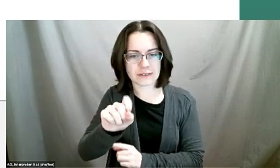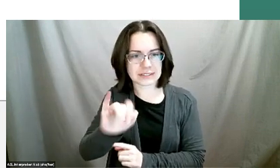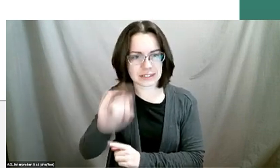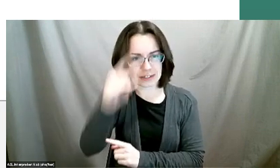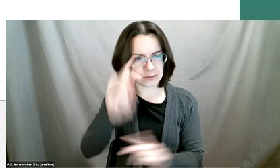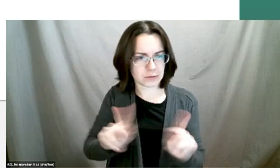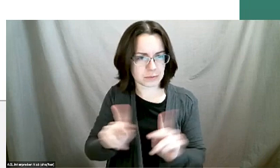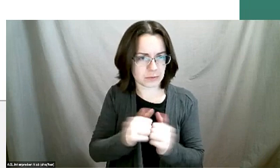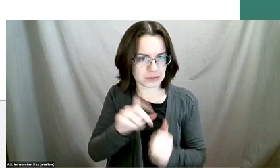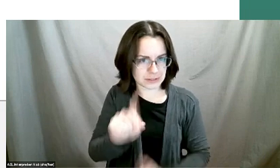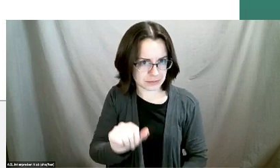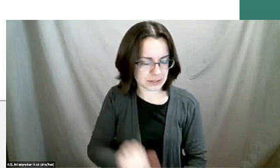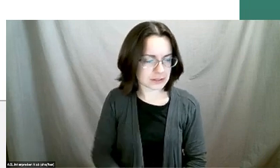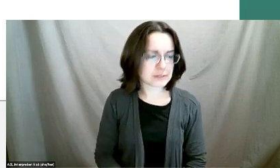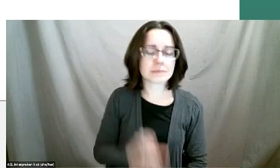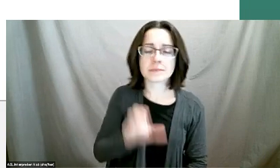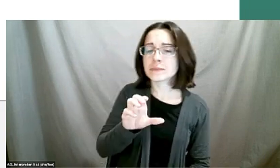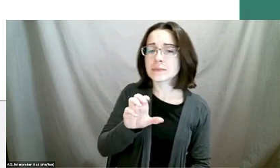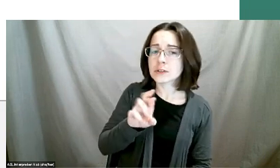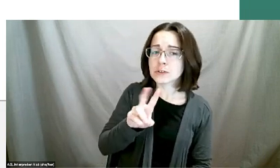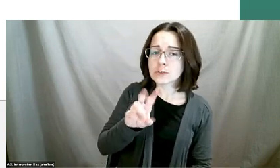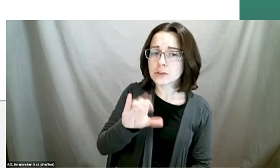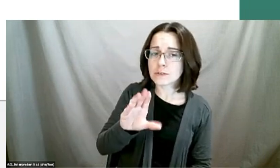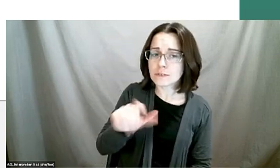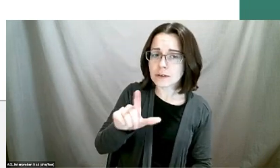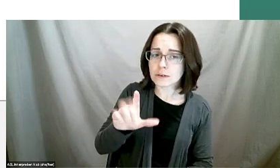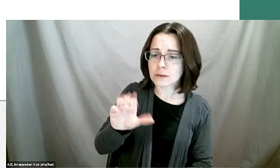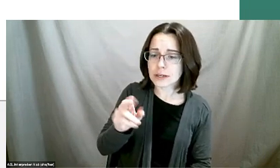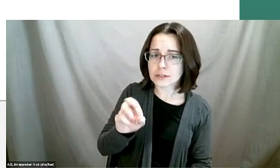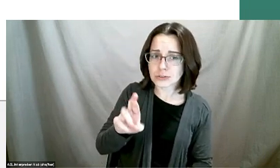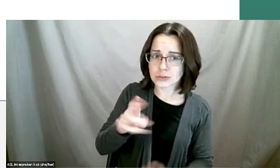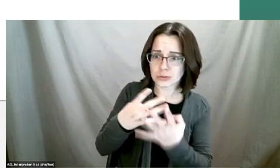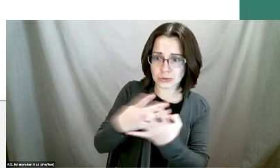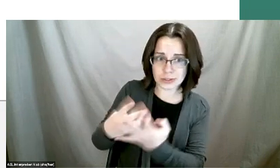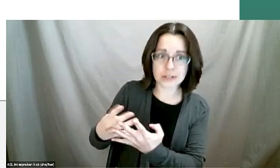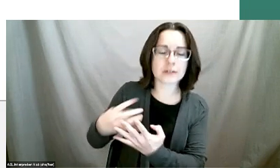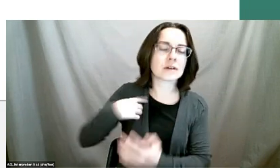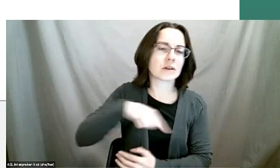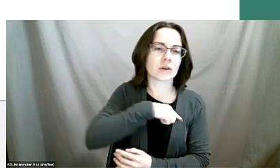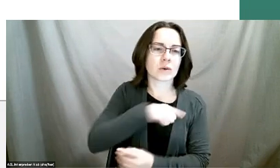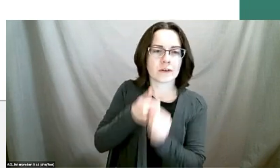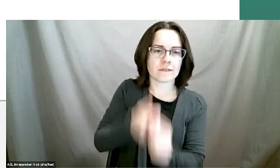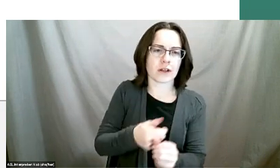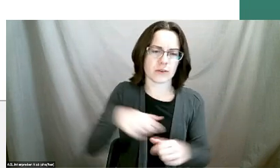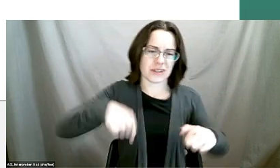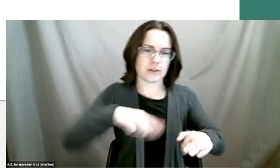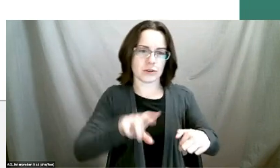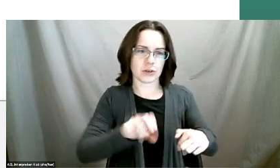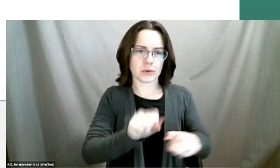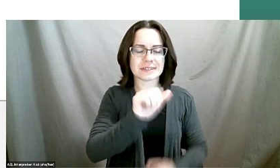Again, we follow the wall for the United States that AS CCP guidelines,